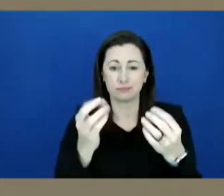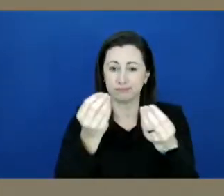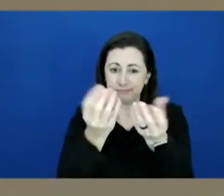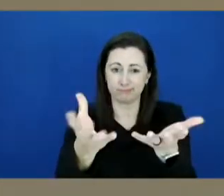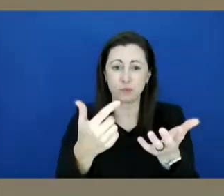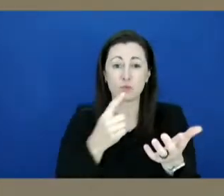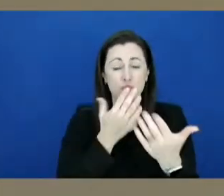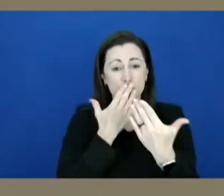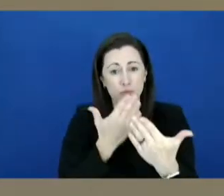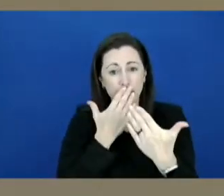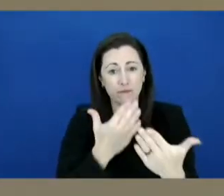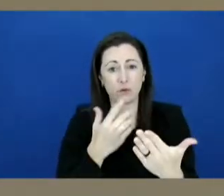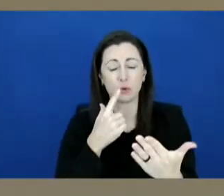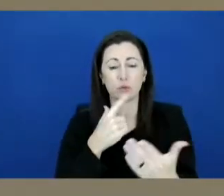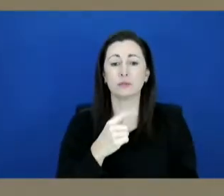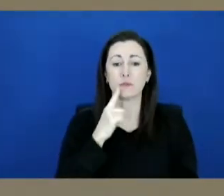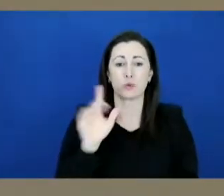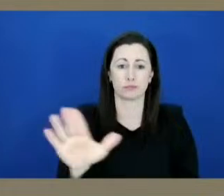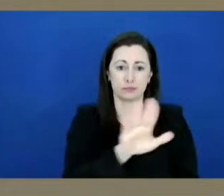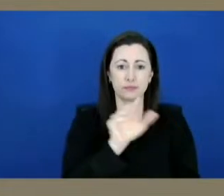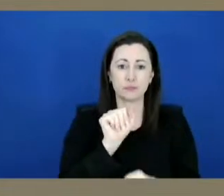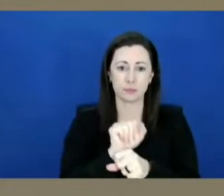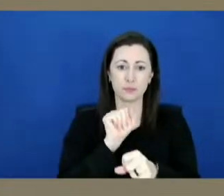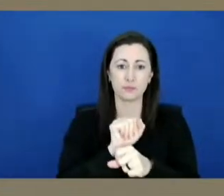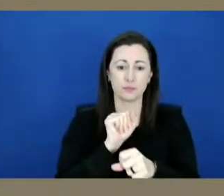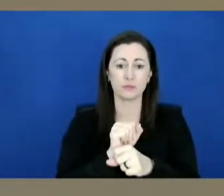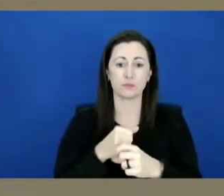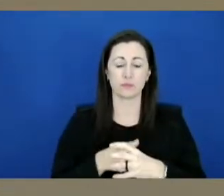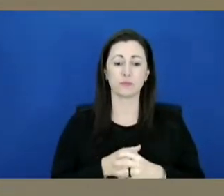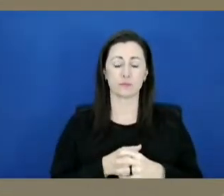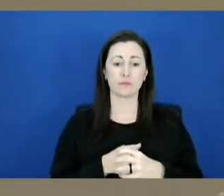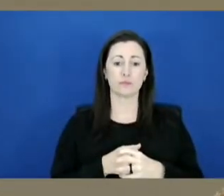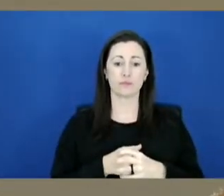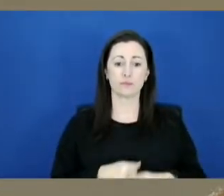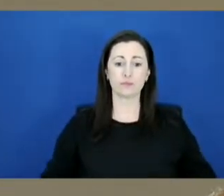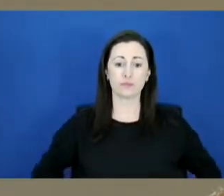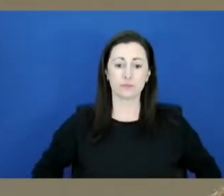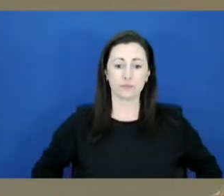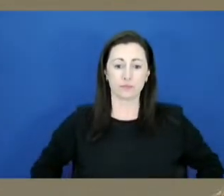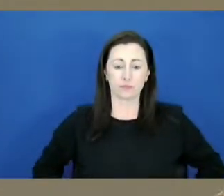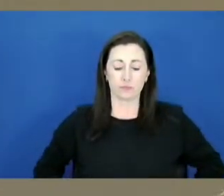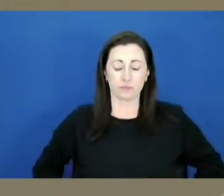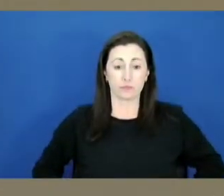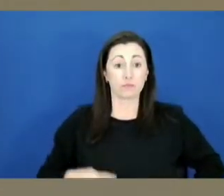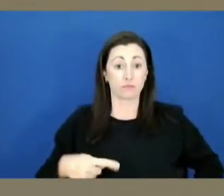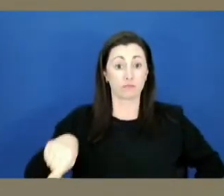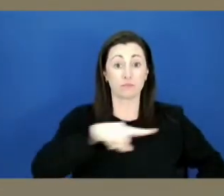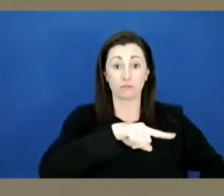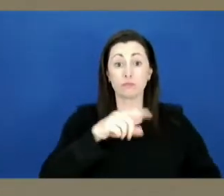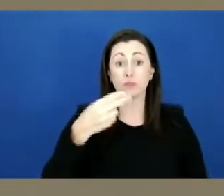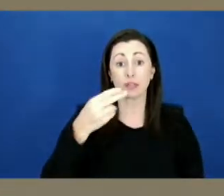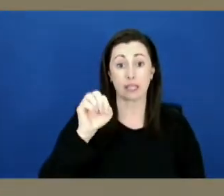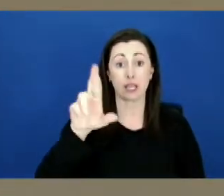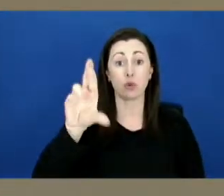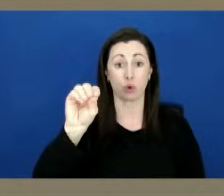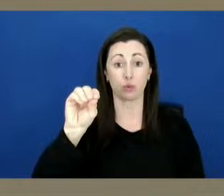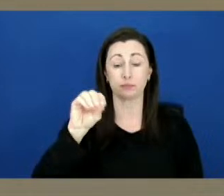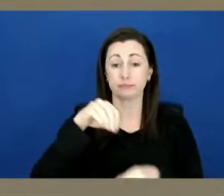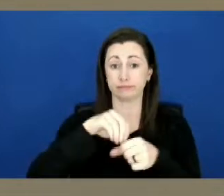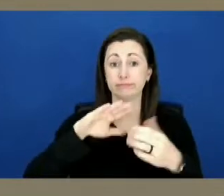WE ARE JUST SO THANKFUL. YES.